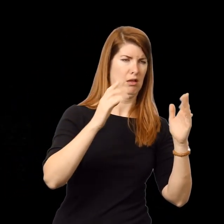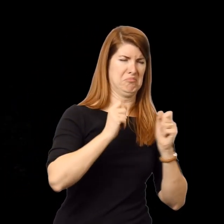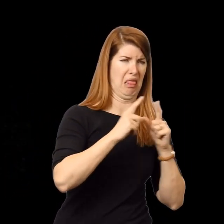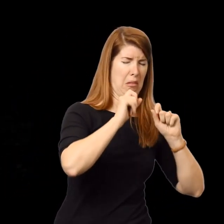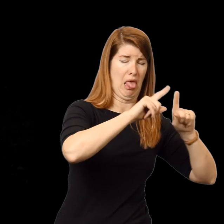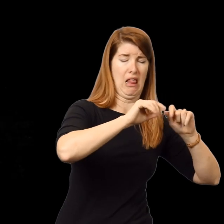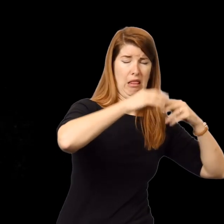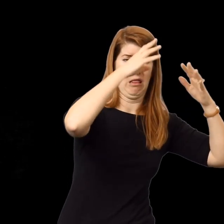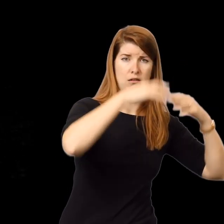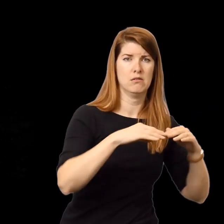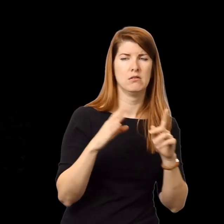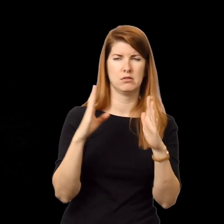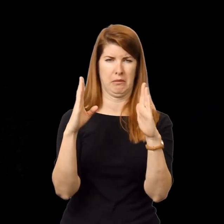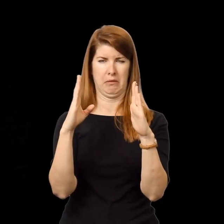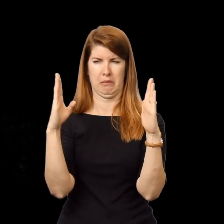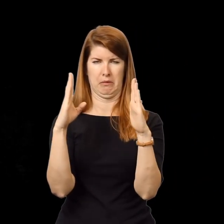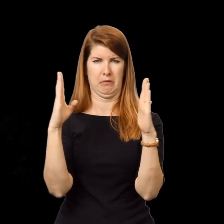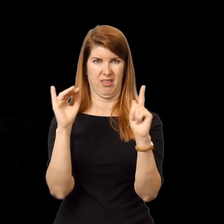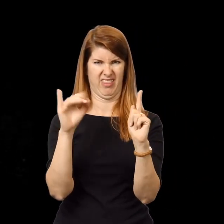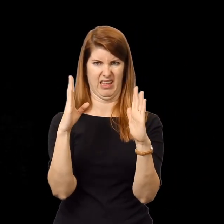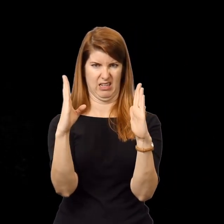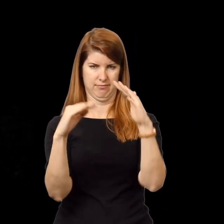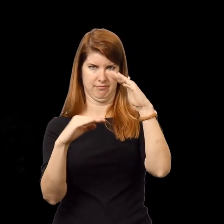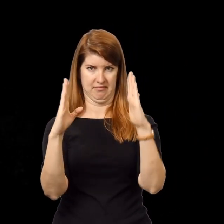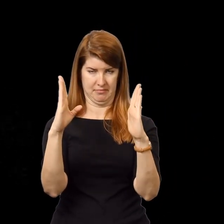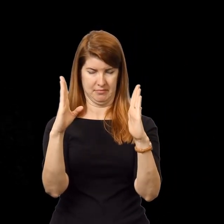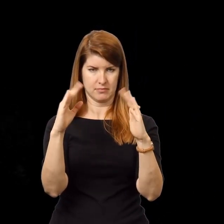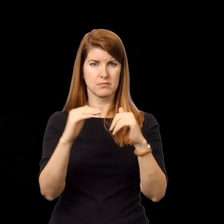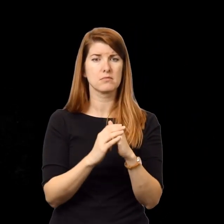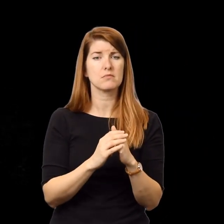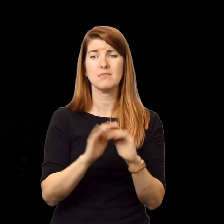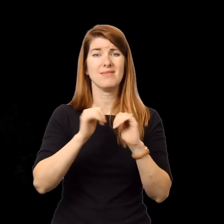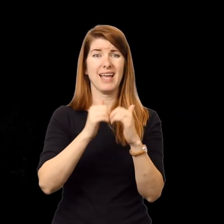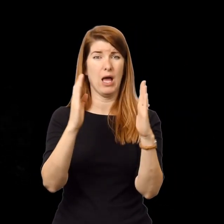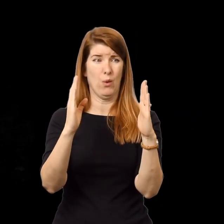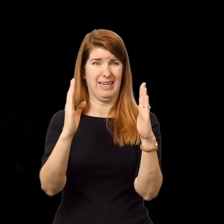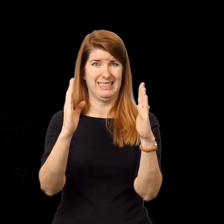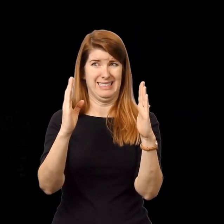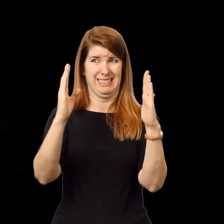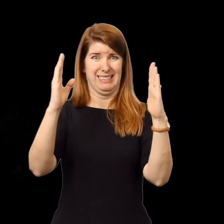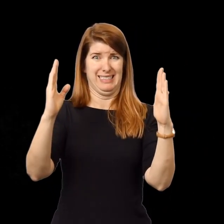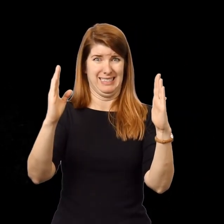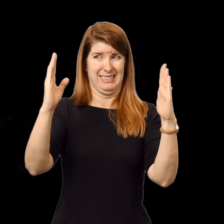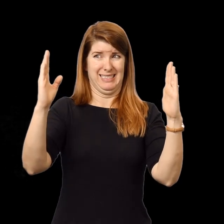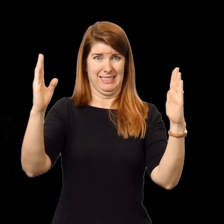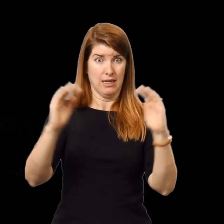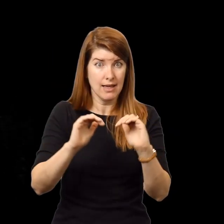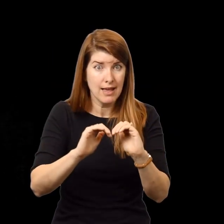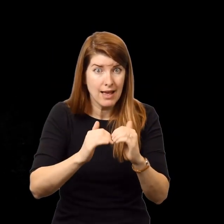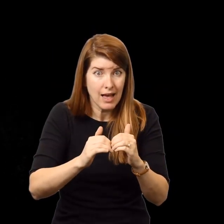And the way the window of tolerance increases is that when you have parents